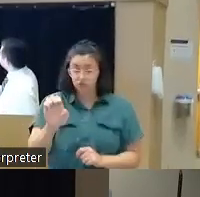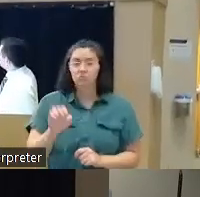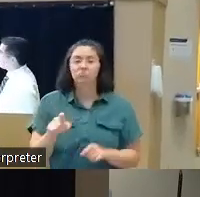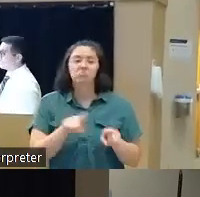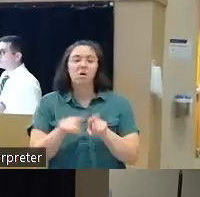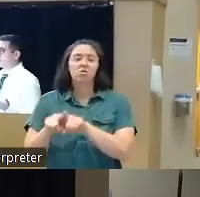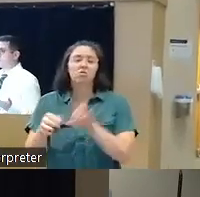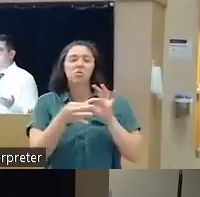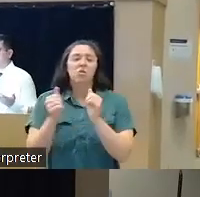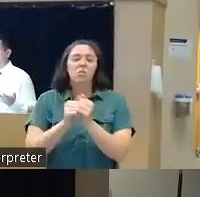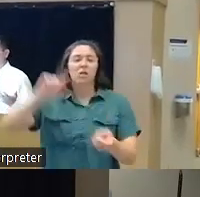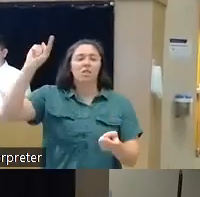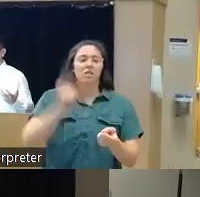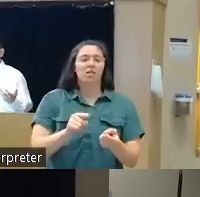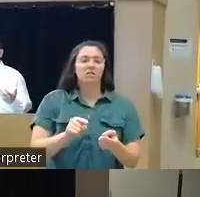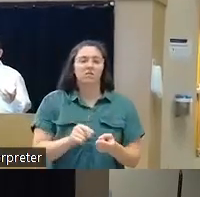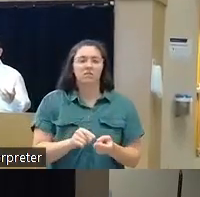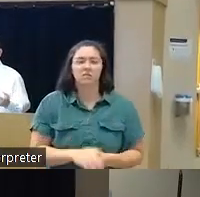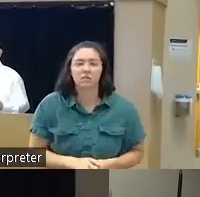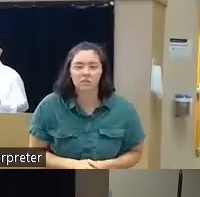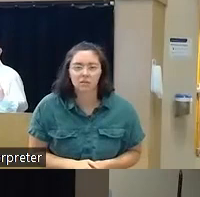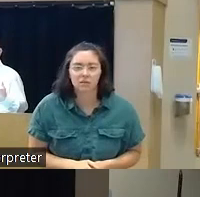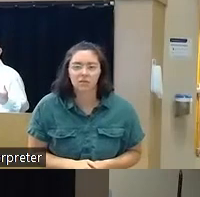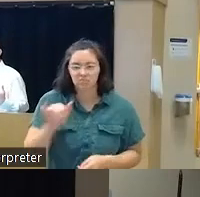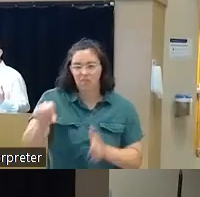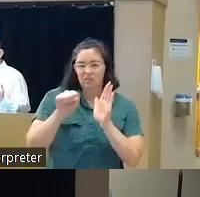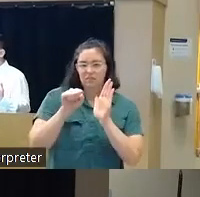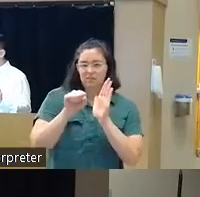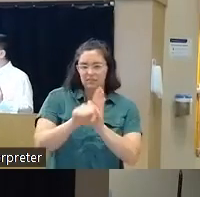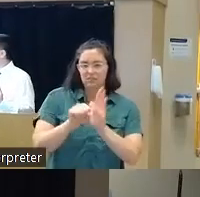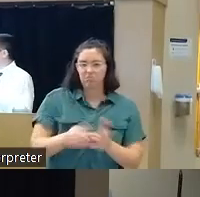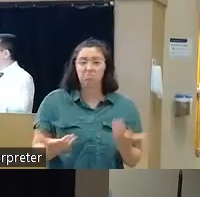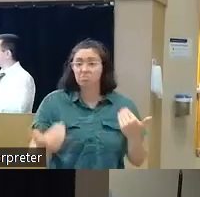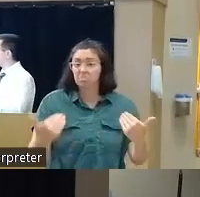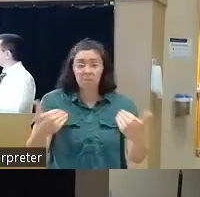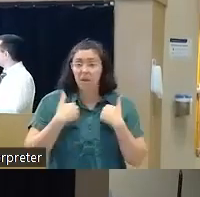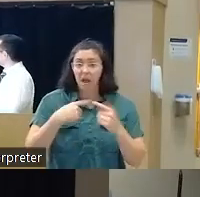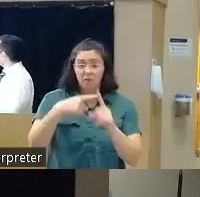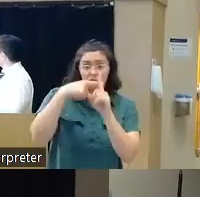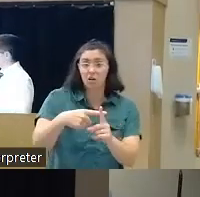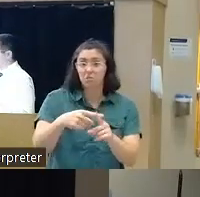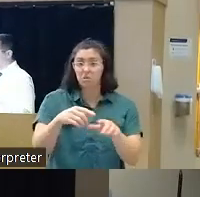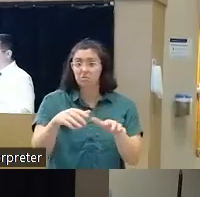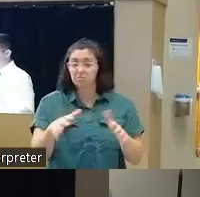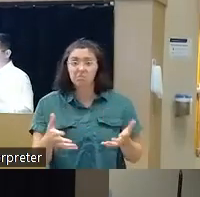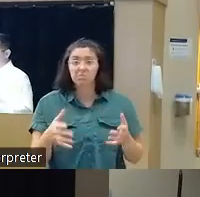also associated with the reduction in pans General symptoms which is really interesting so you maybe have you have this target of Engagement you have it being sort of linked